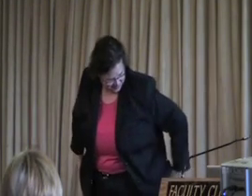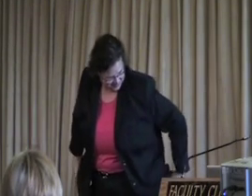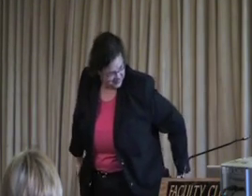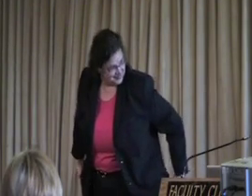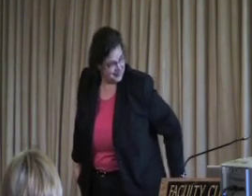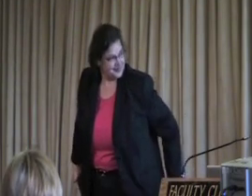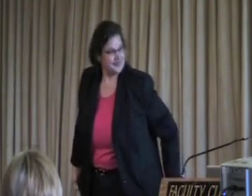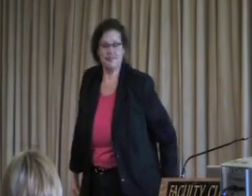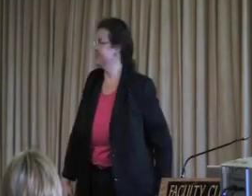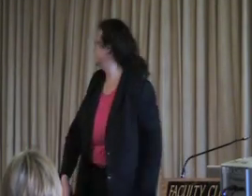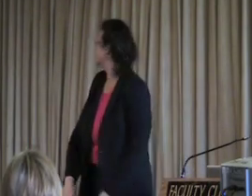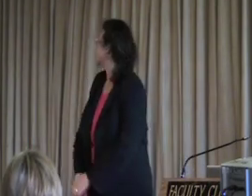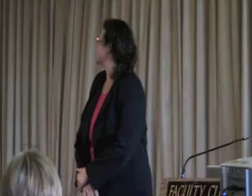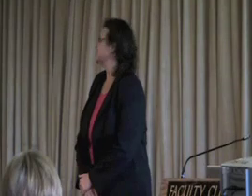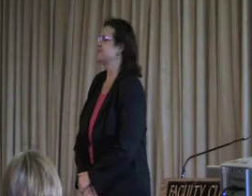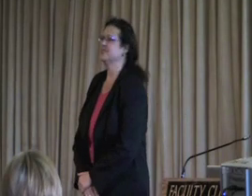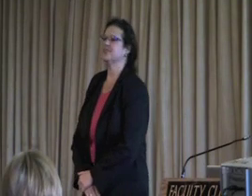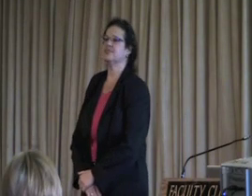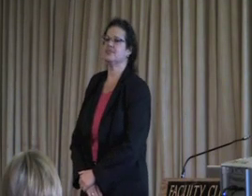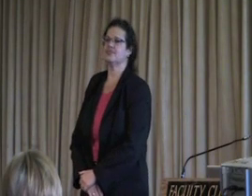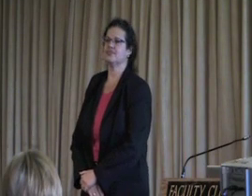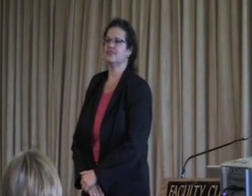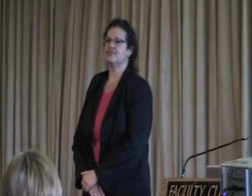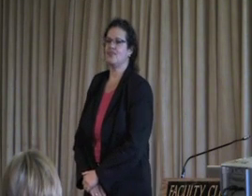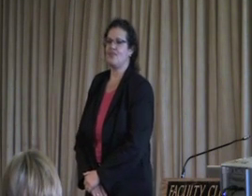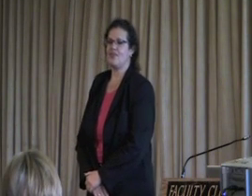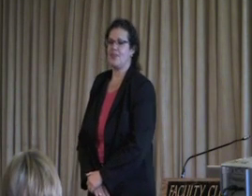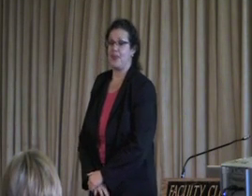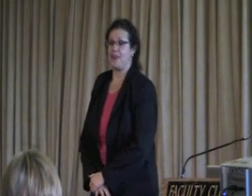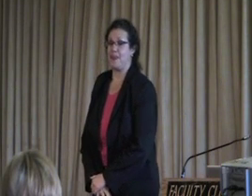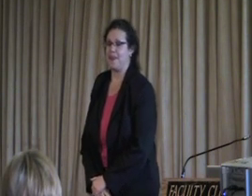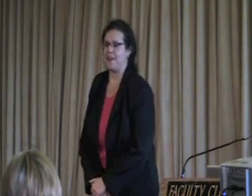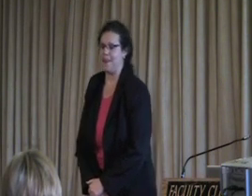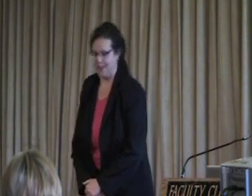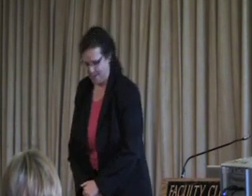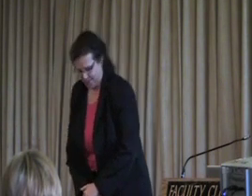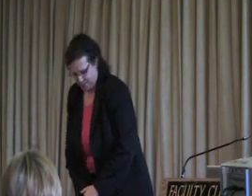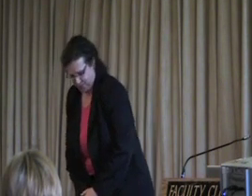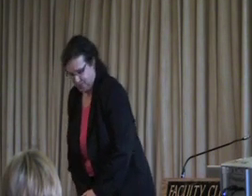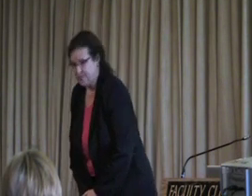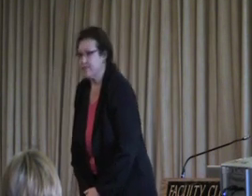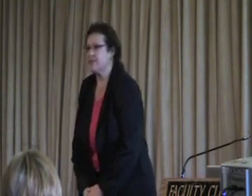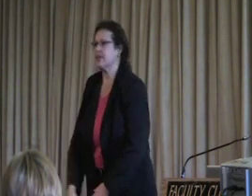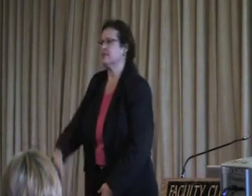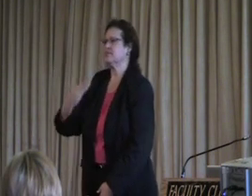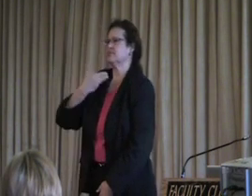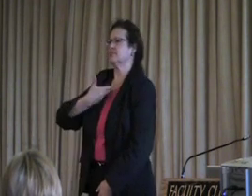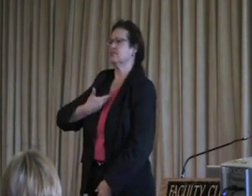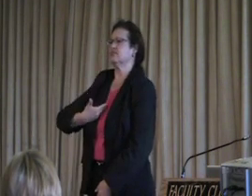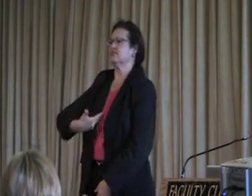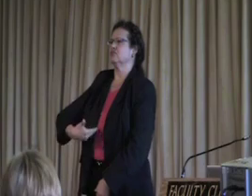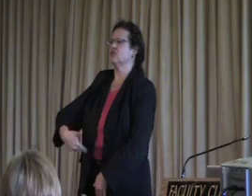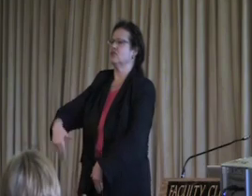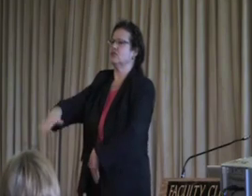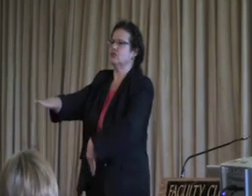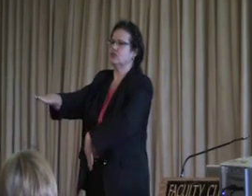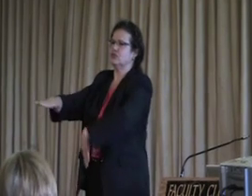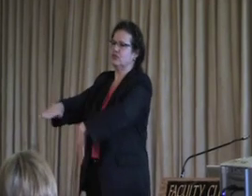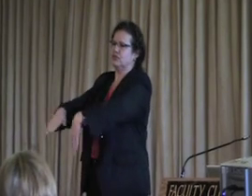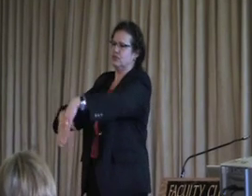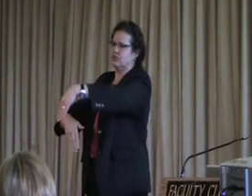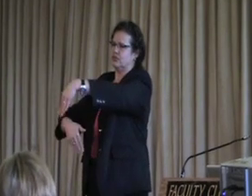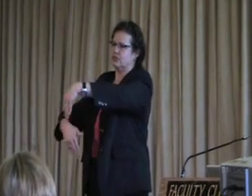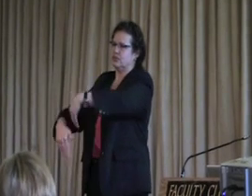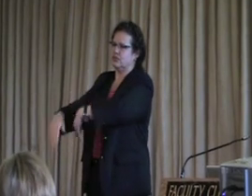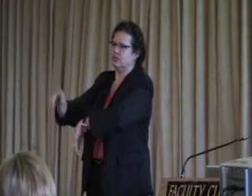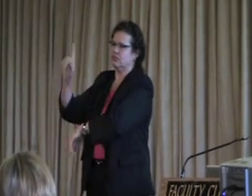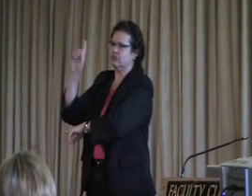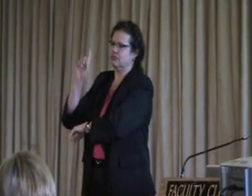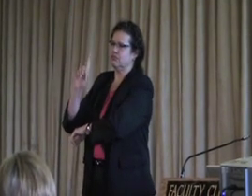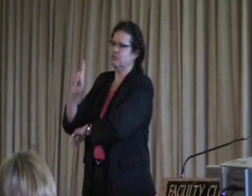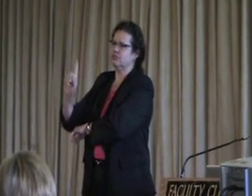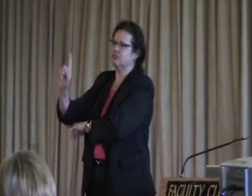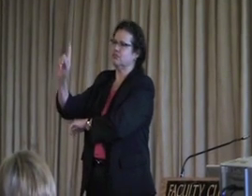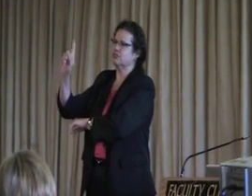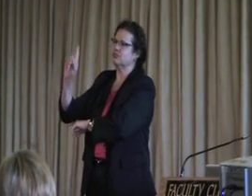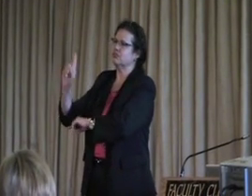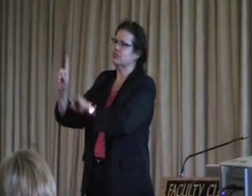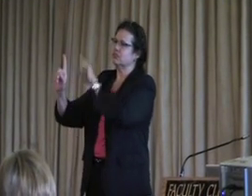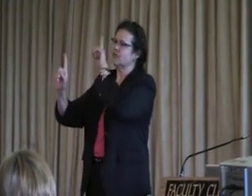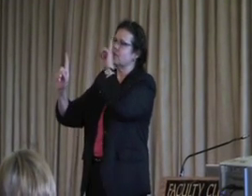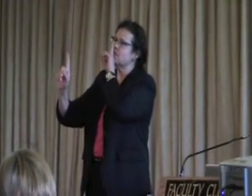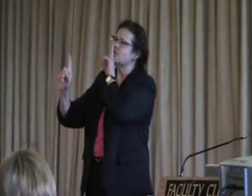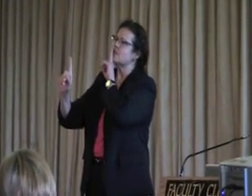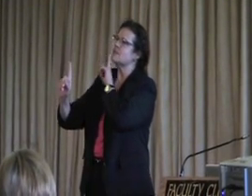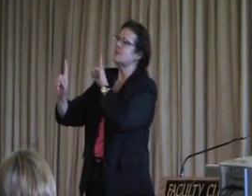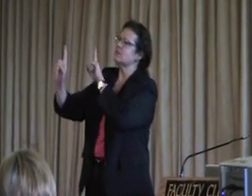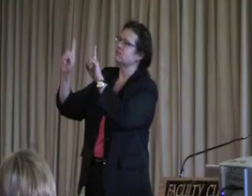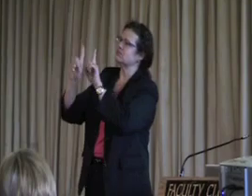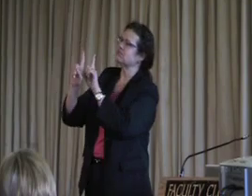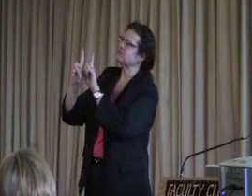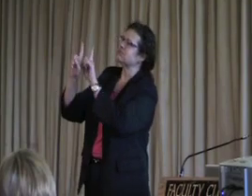of me or a little behind me at times. But keep in mind our current situation as I share